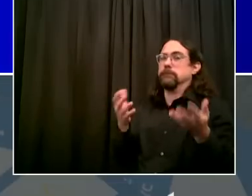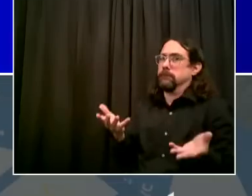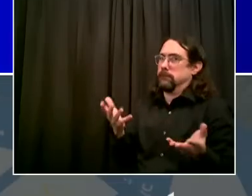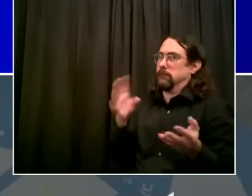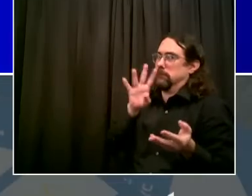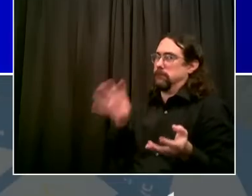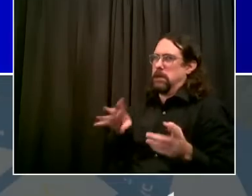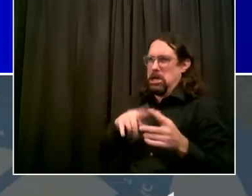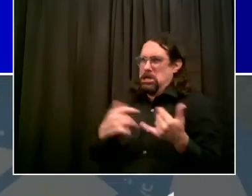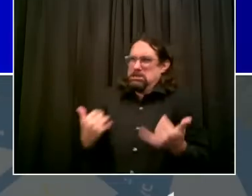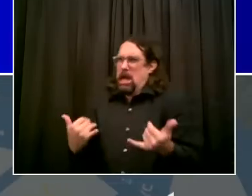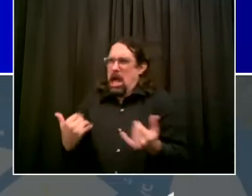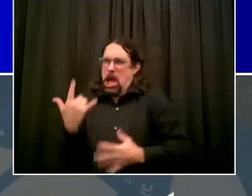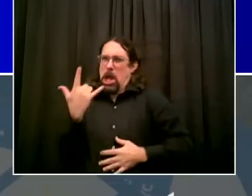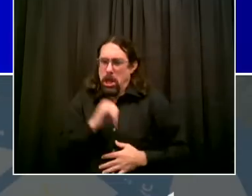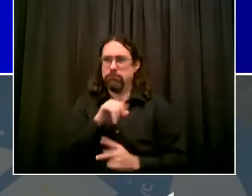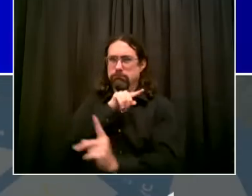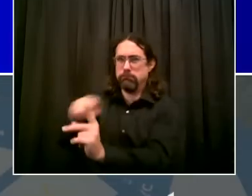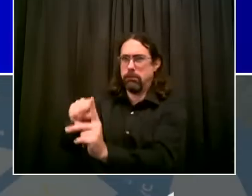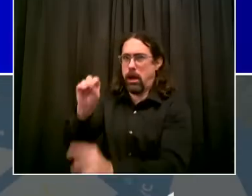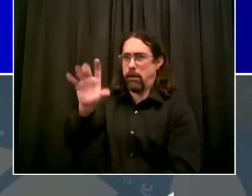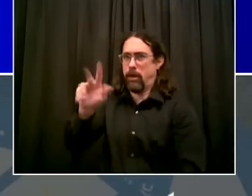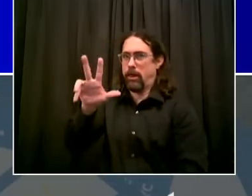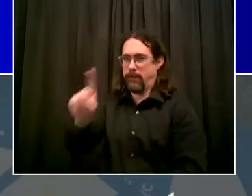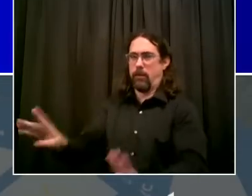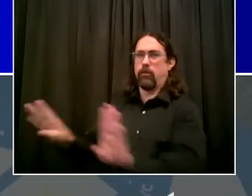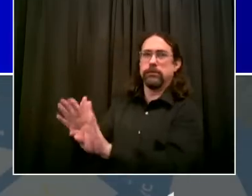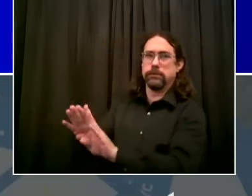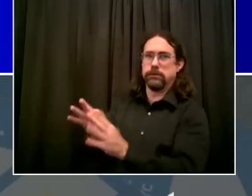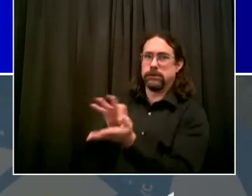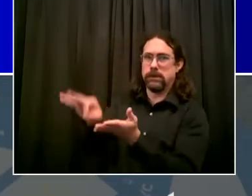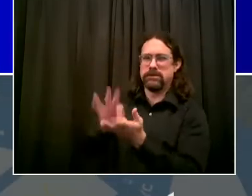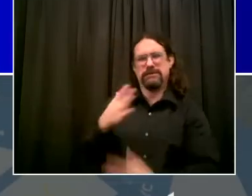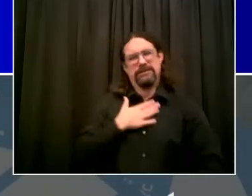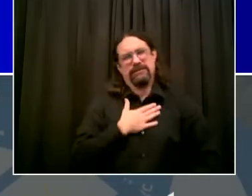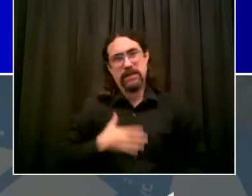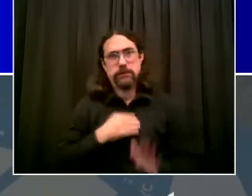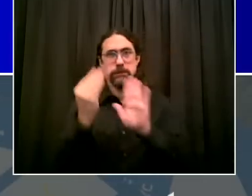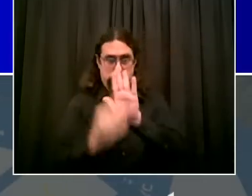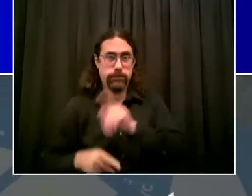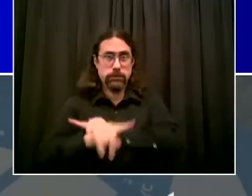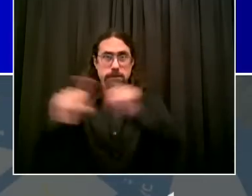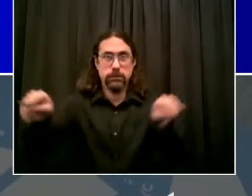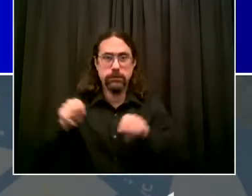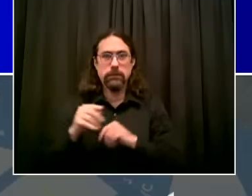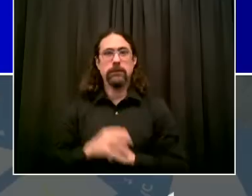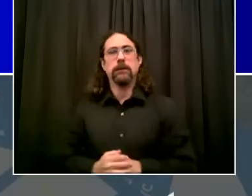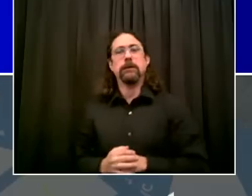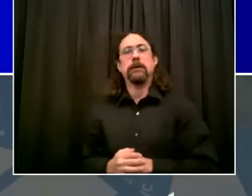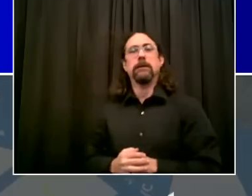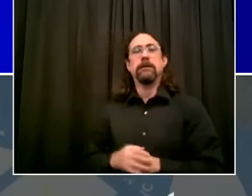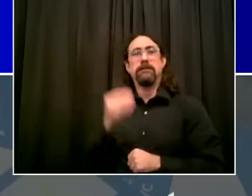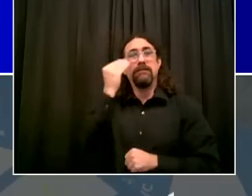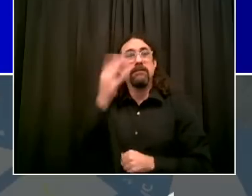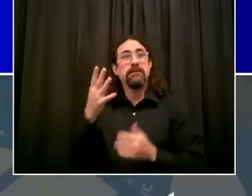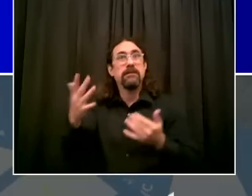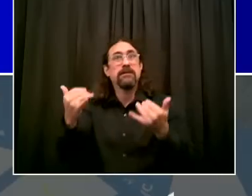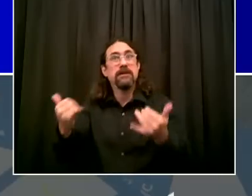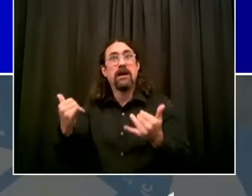WE HAVE 61.4% OF ALL NEW YORKERS HAVE SELF RESPONDED. THAT IS A VERY IMPORTANT NUMBER, BECAUSE